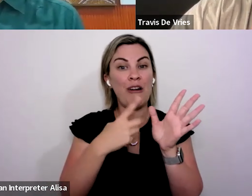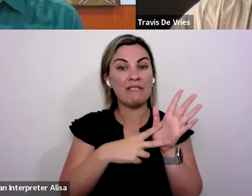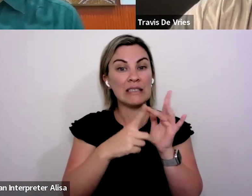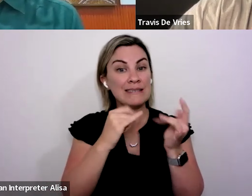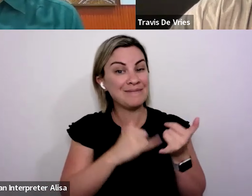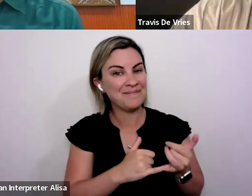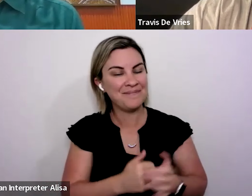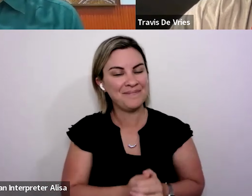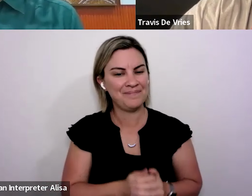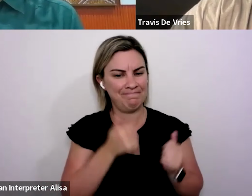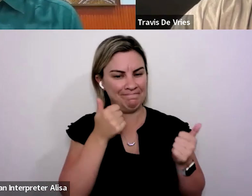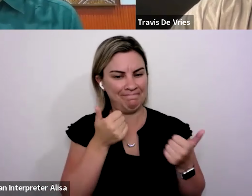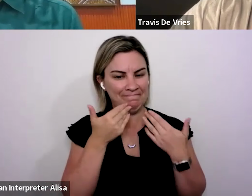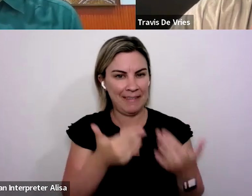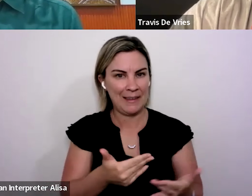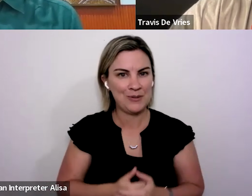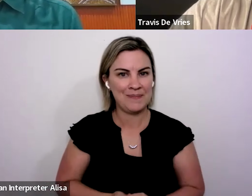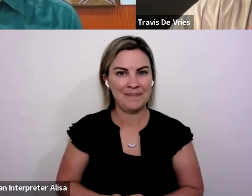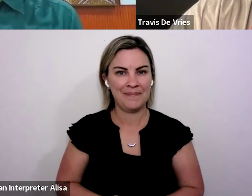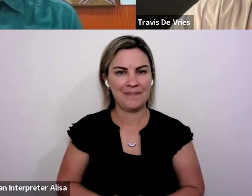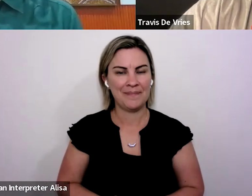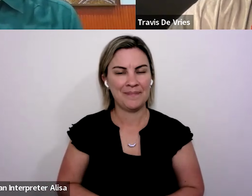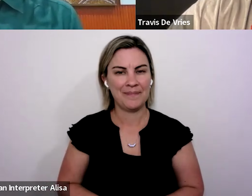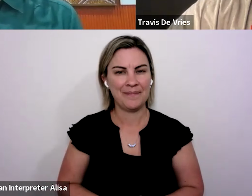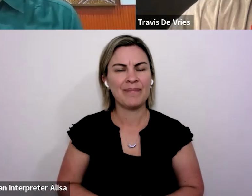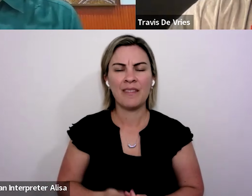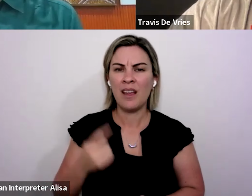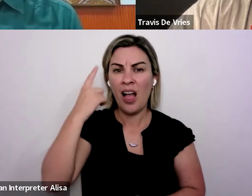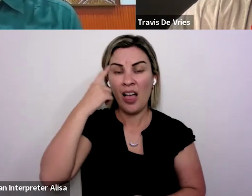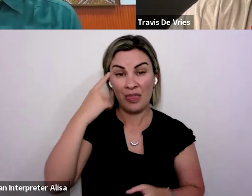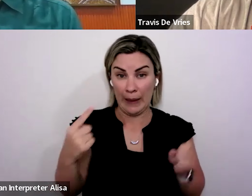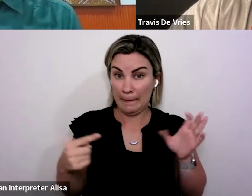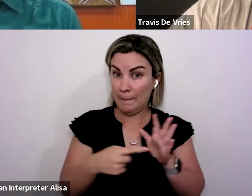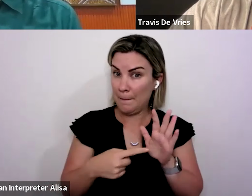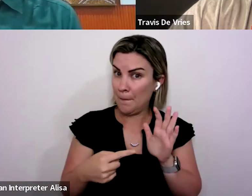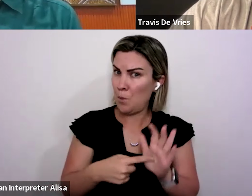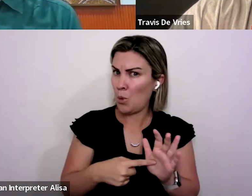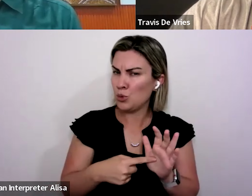Thank you. I think it's important to sort of recognise